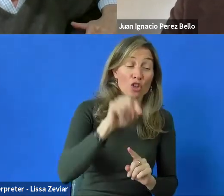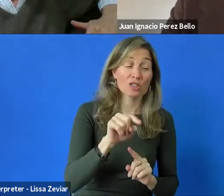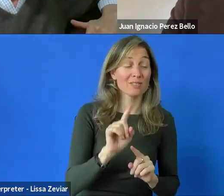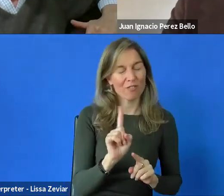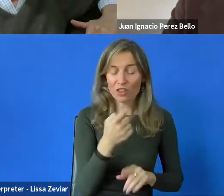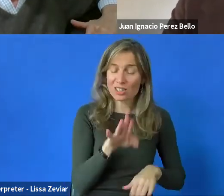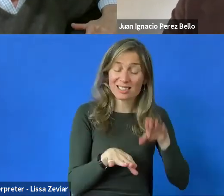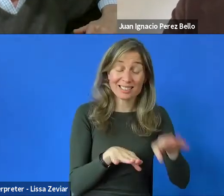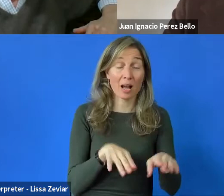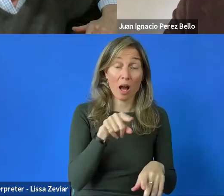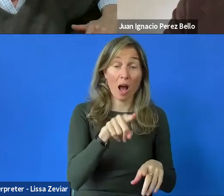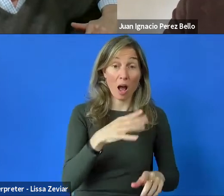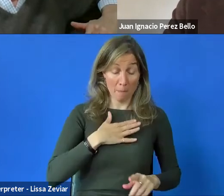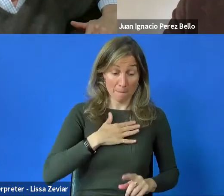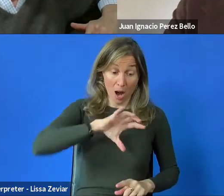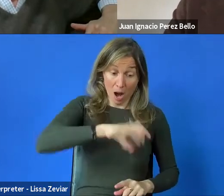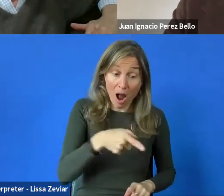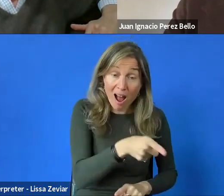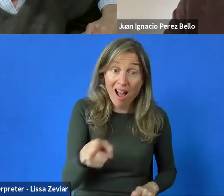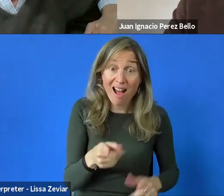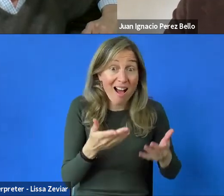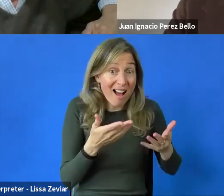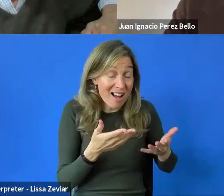For that requirement there are three main exceptions